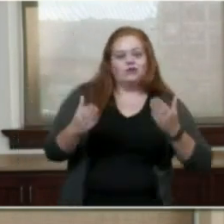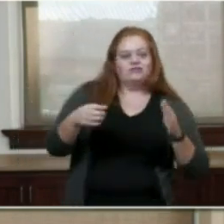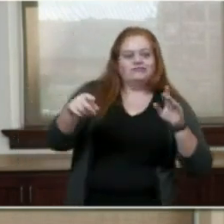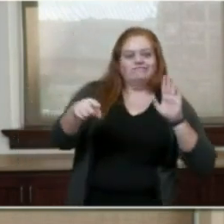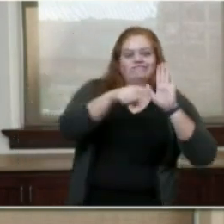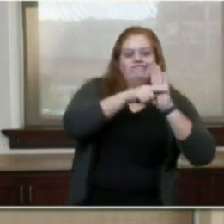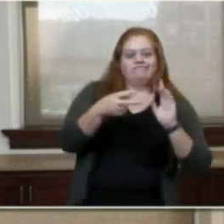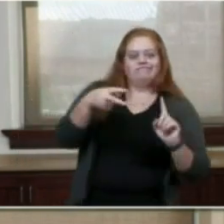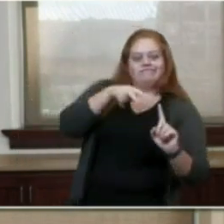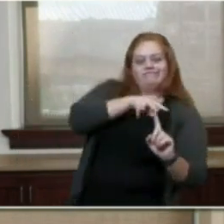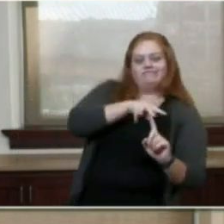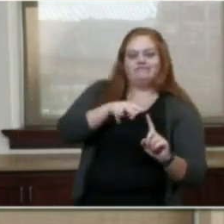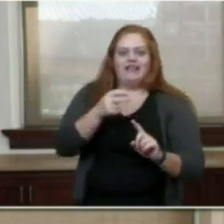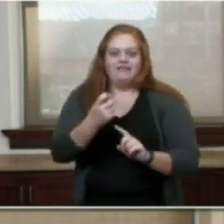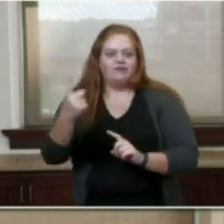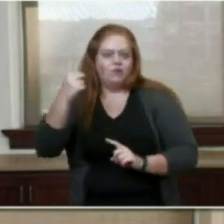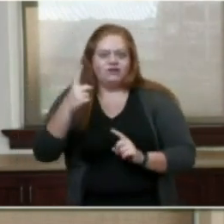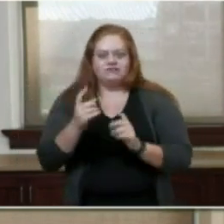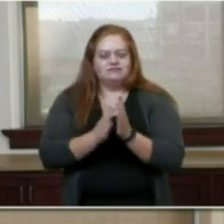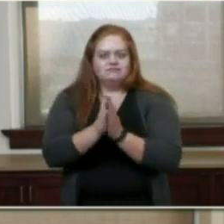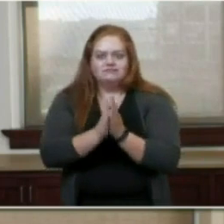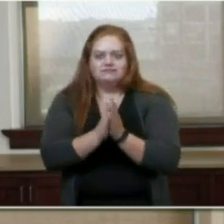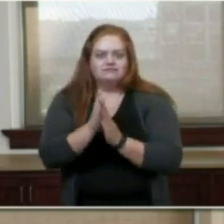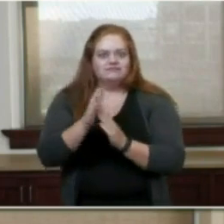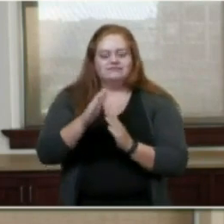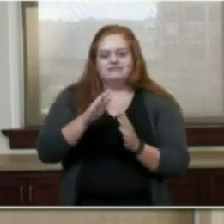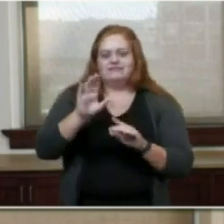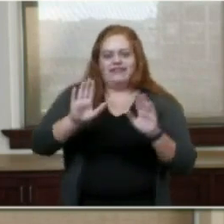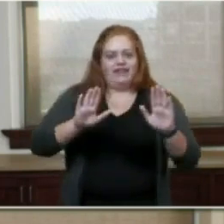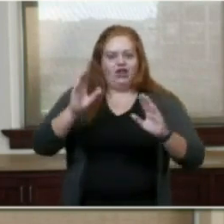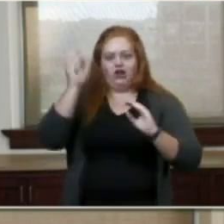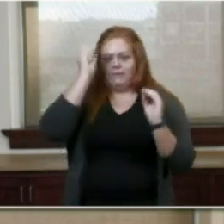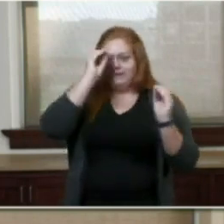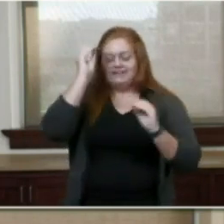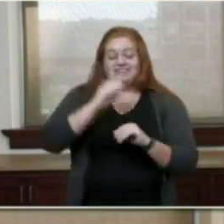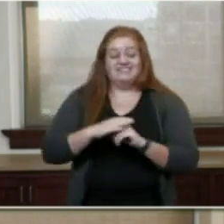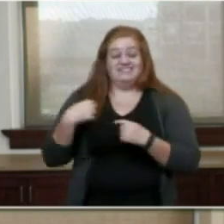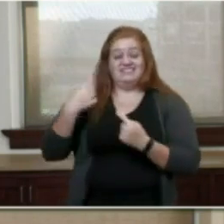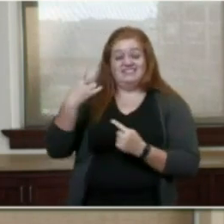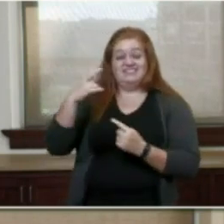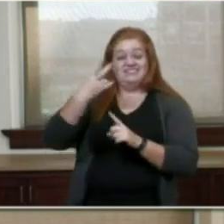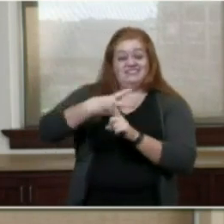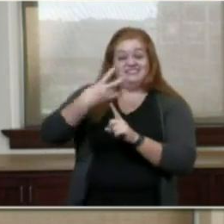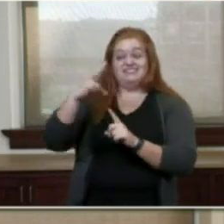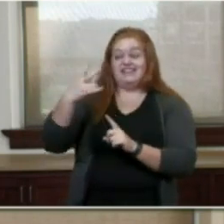opposite. The last 17 months have been stressful and challenging. Our emotions